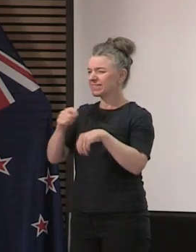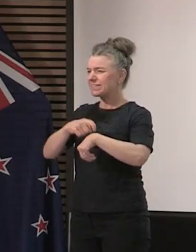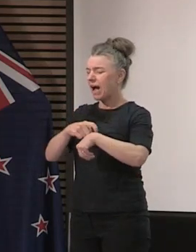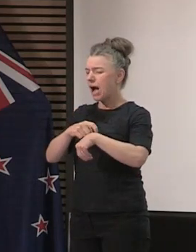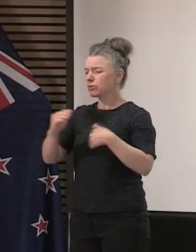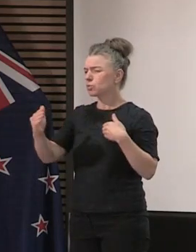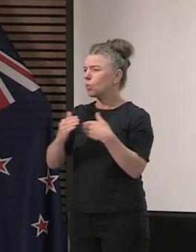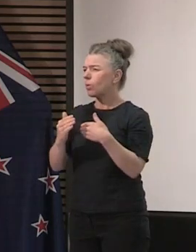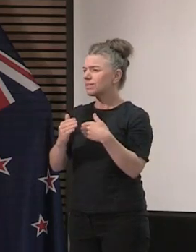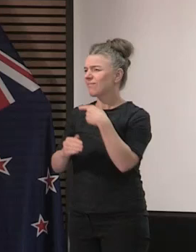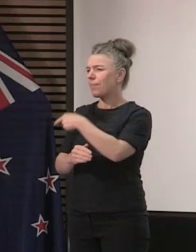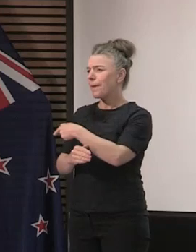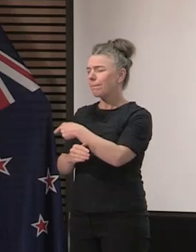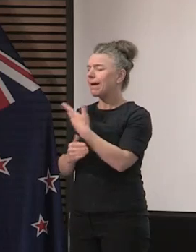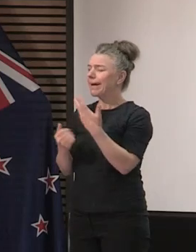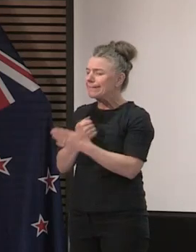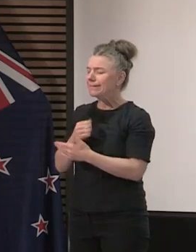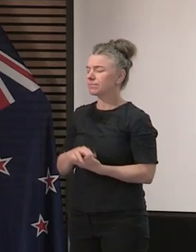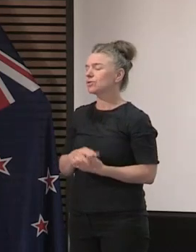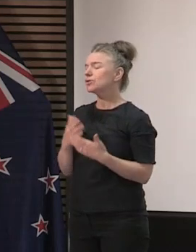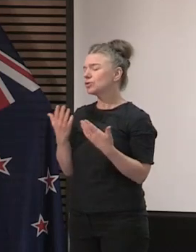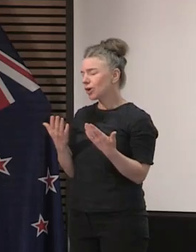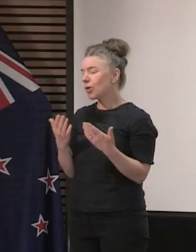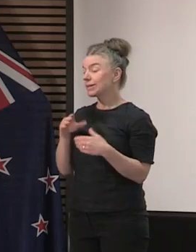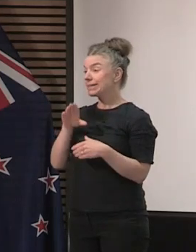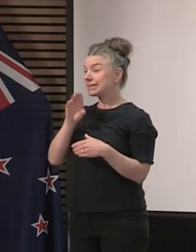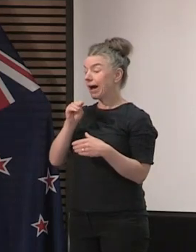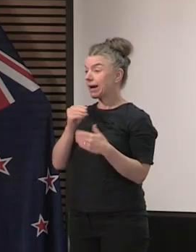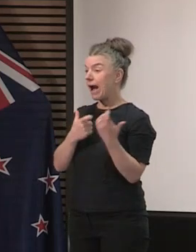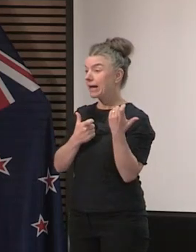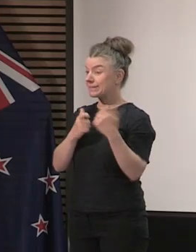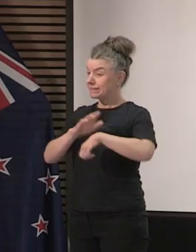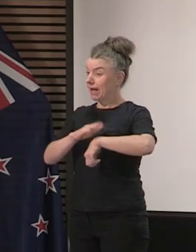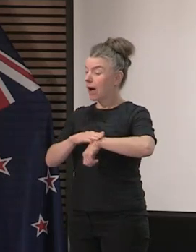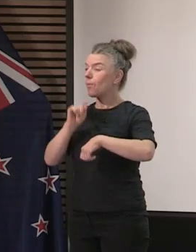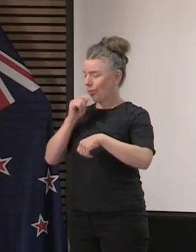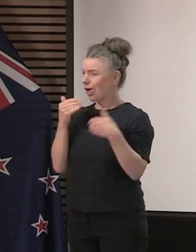weren't able to take part, it would end up being a shorter